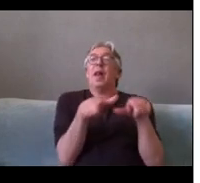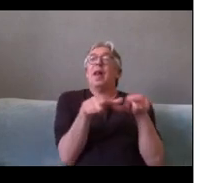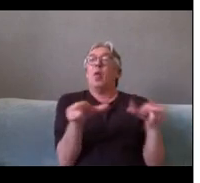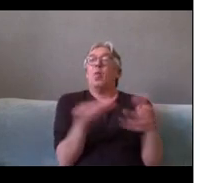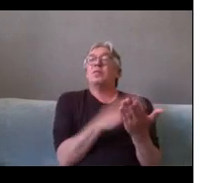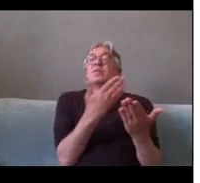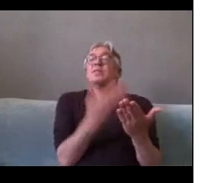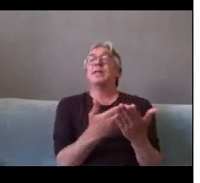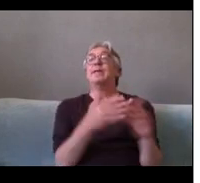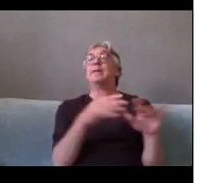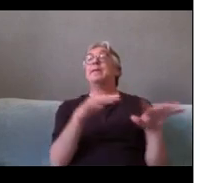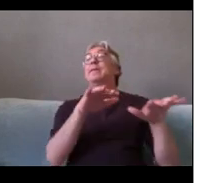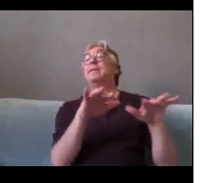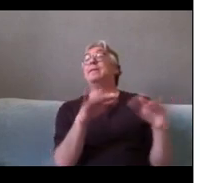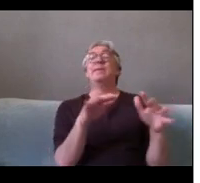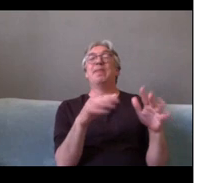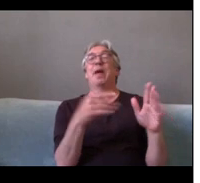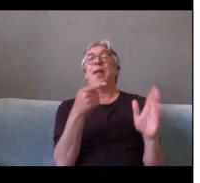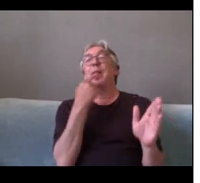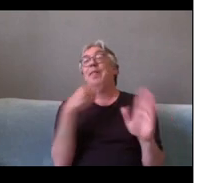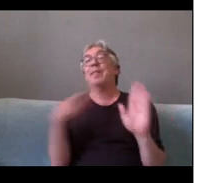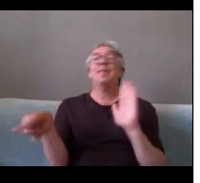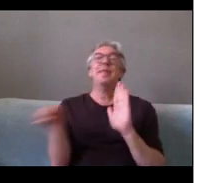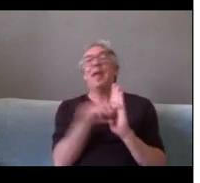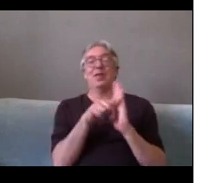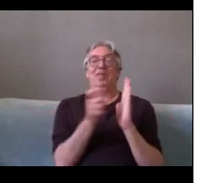to people not coming out and saying they have disabilities.